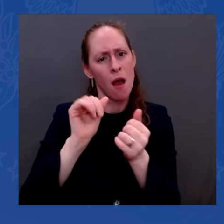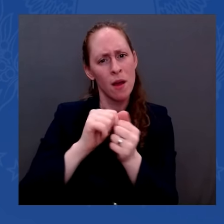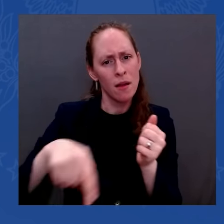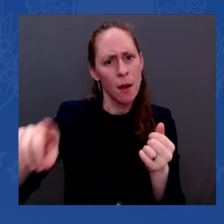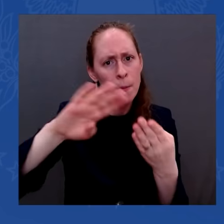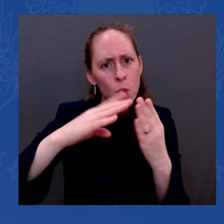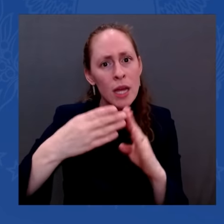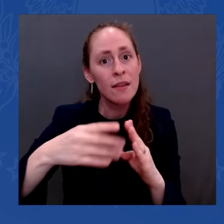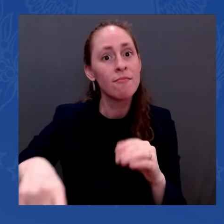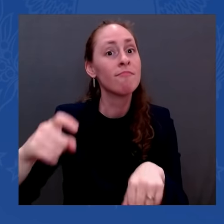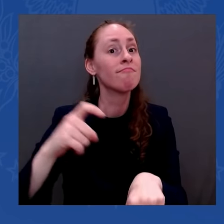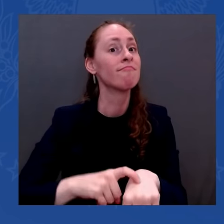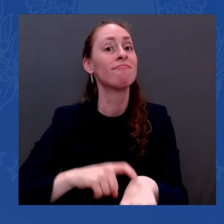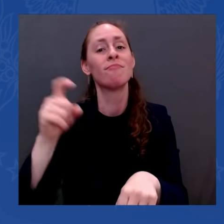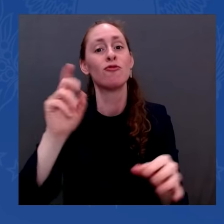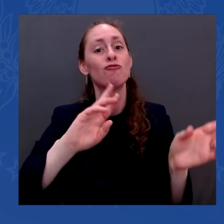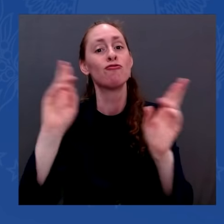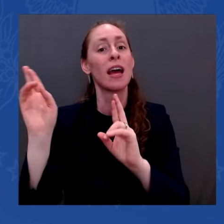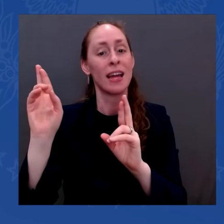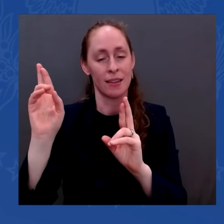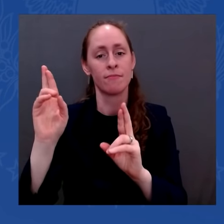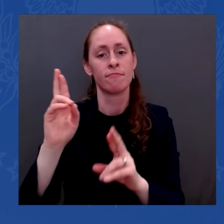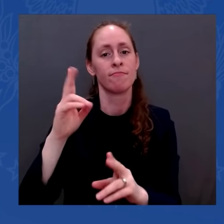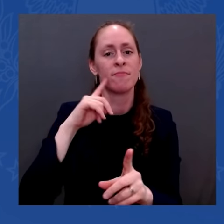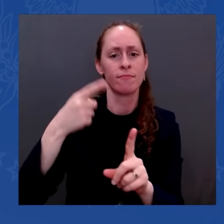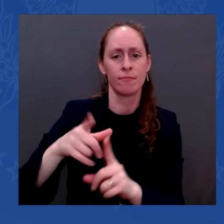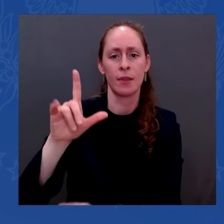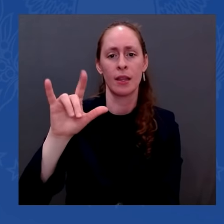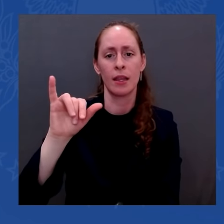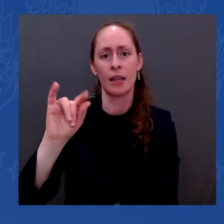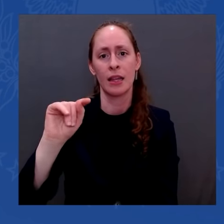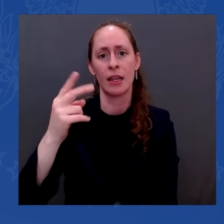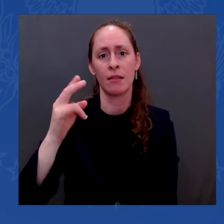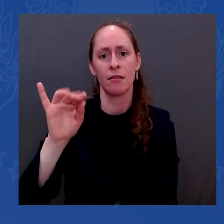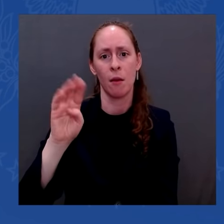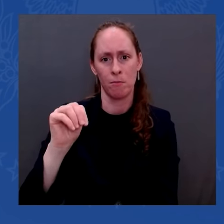we need to capture as many of the jobs as possible. We need to be able to capture